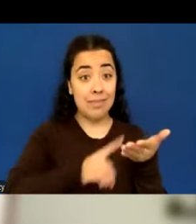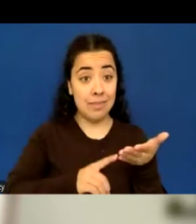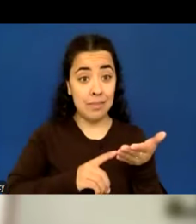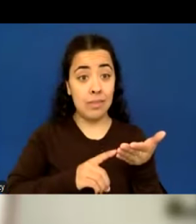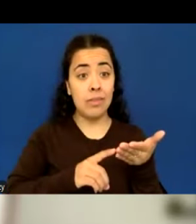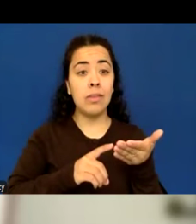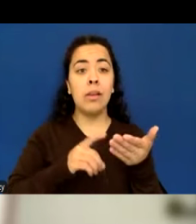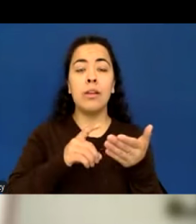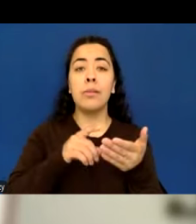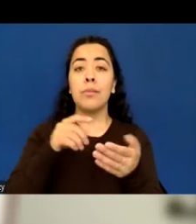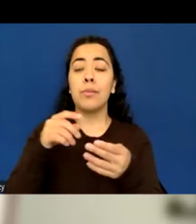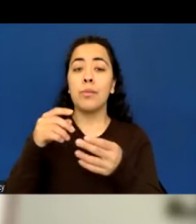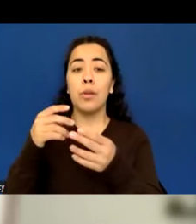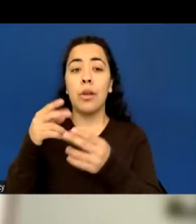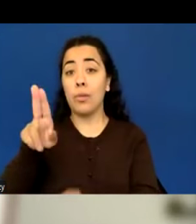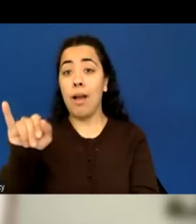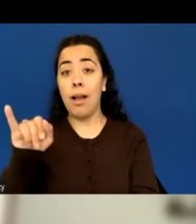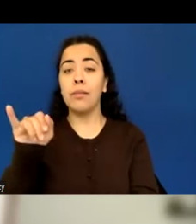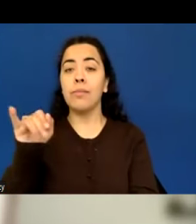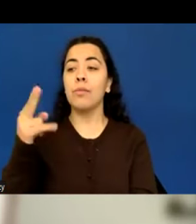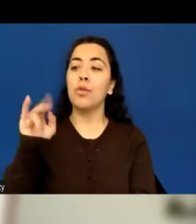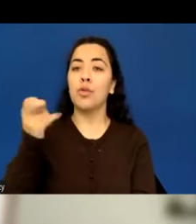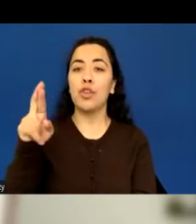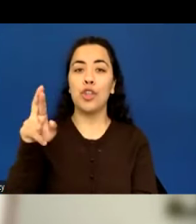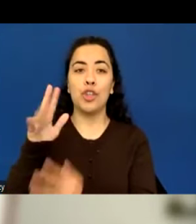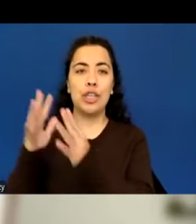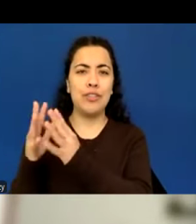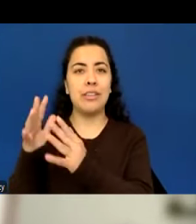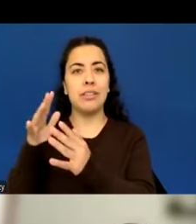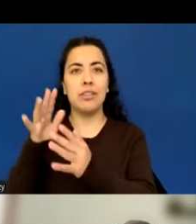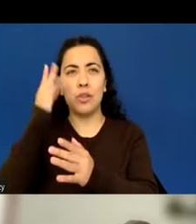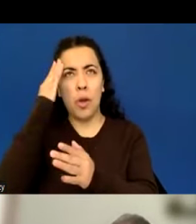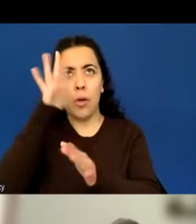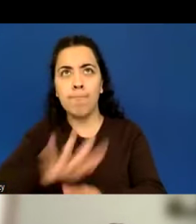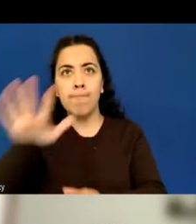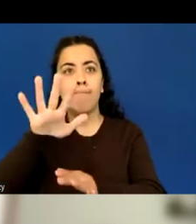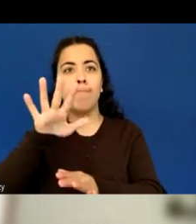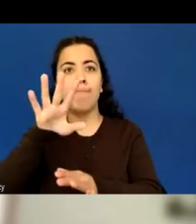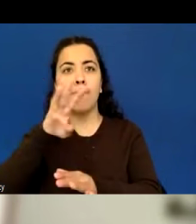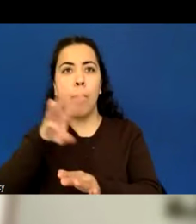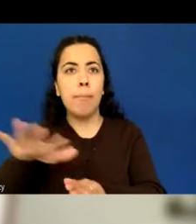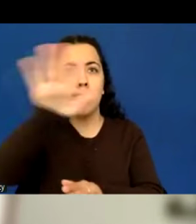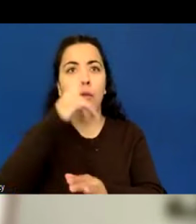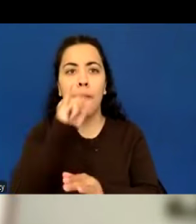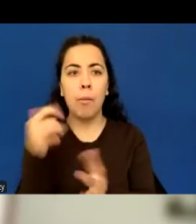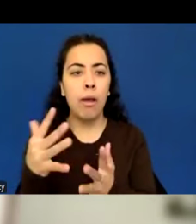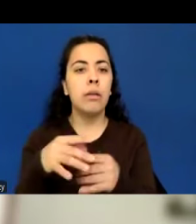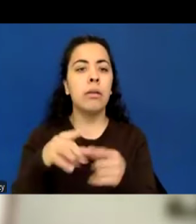interface, so the look and feel of the page; and the user experience, so the interaction that the